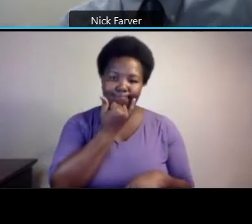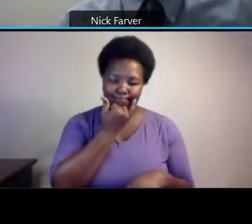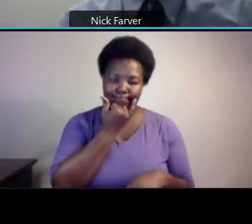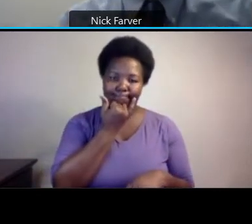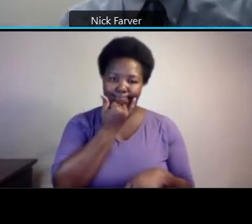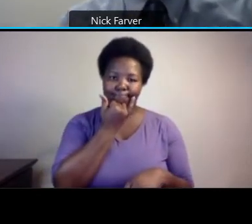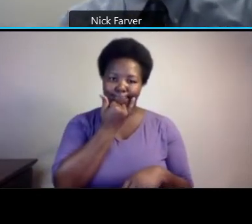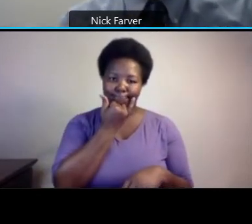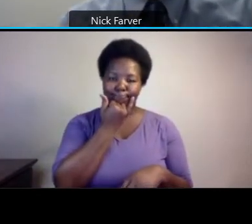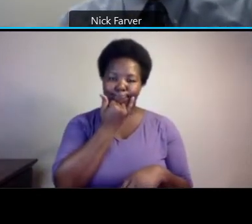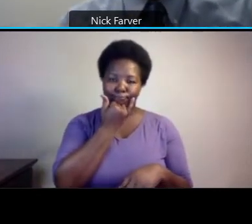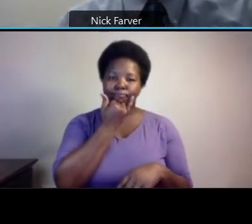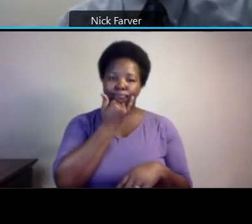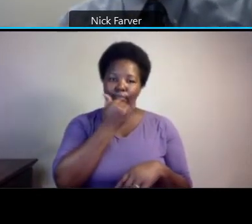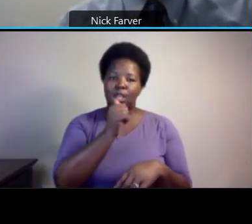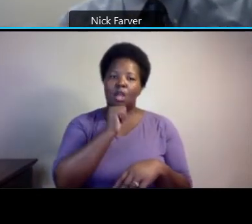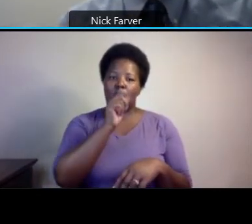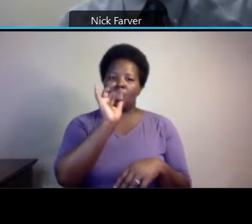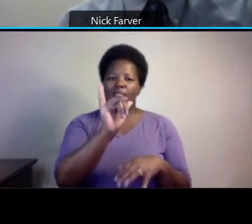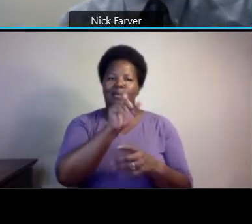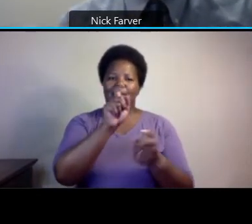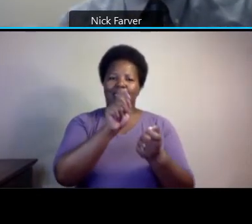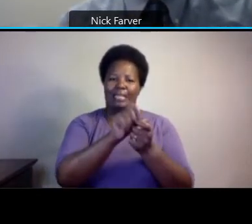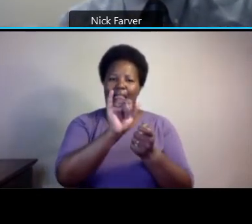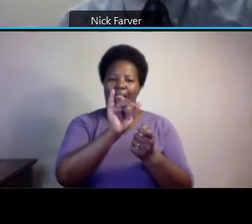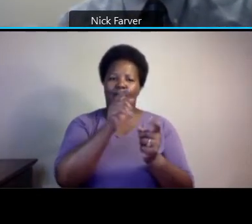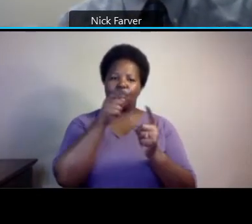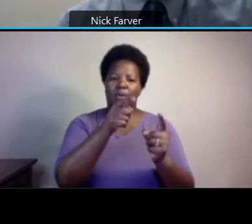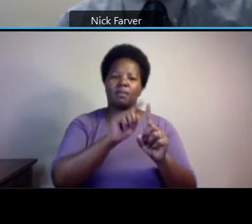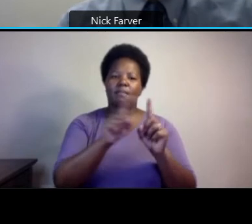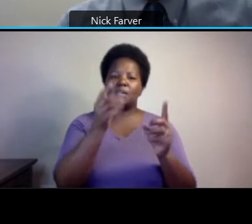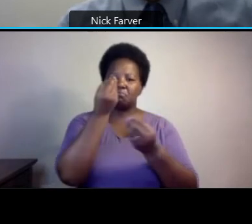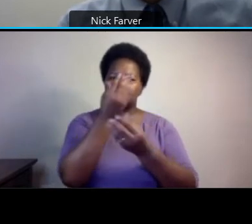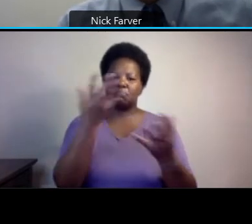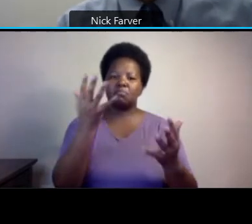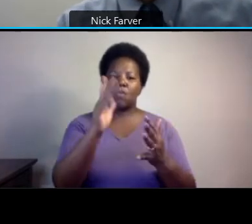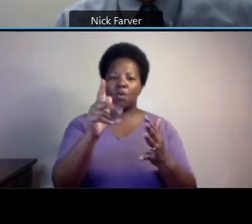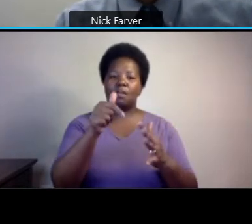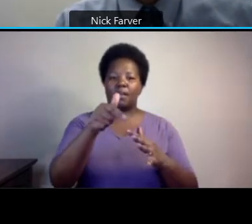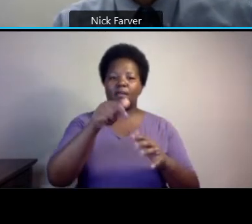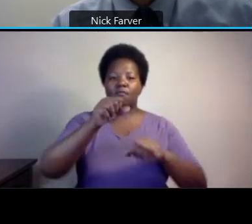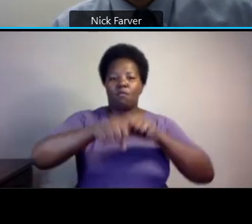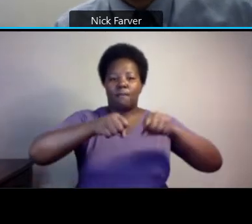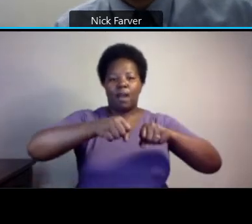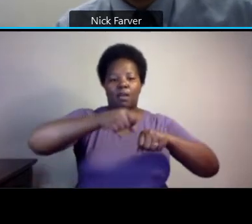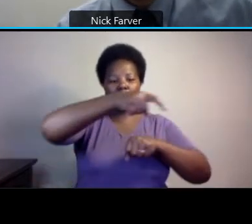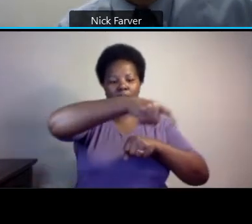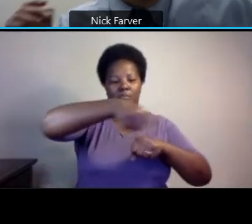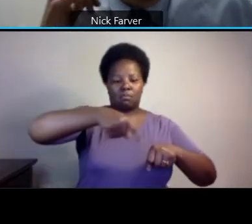the from the aerial but there are no vehicles that will be parked in that in that location